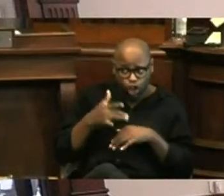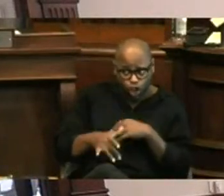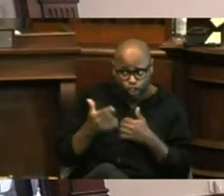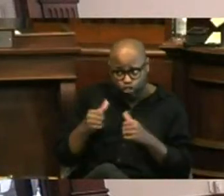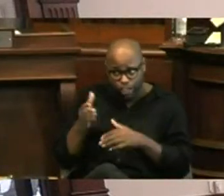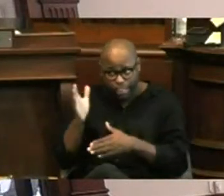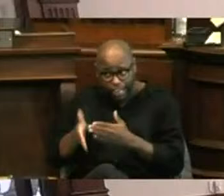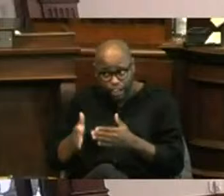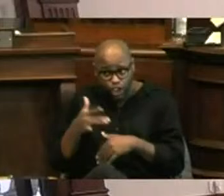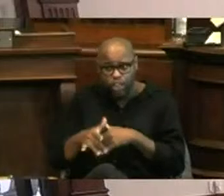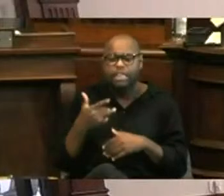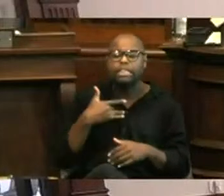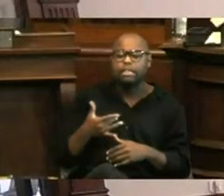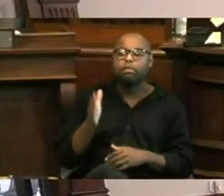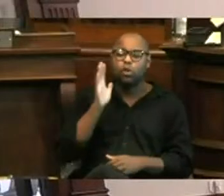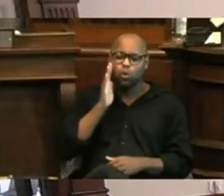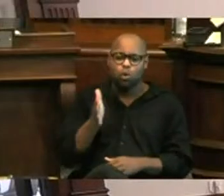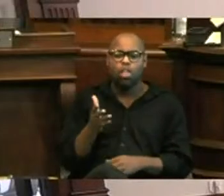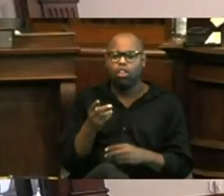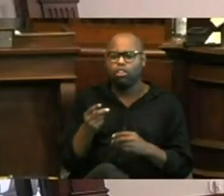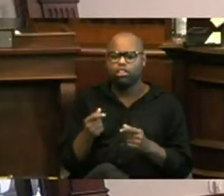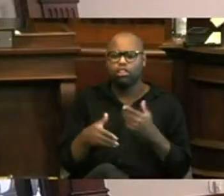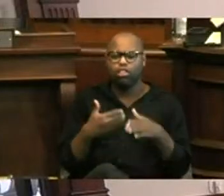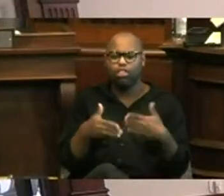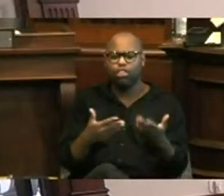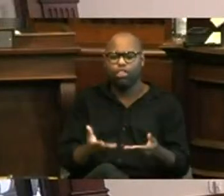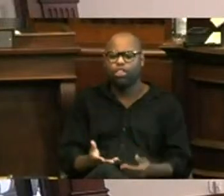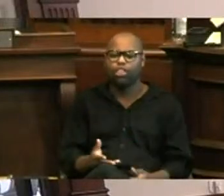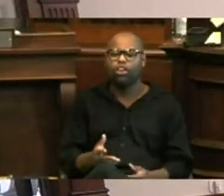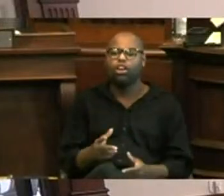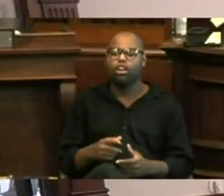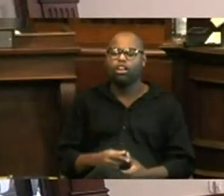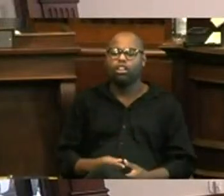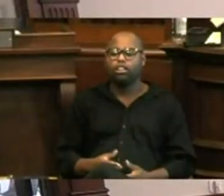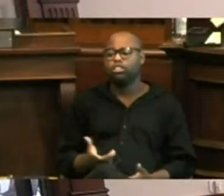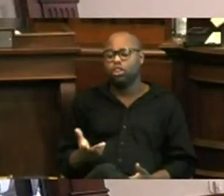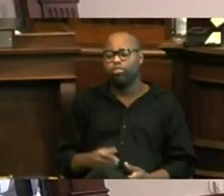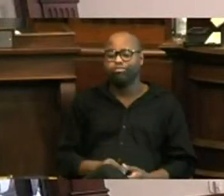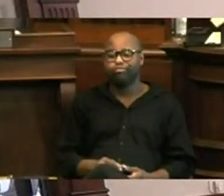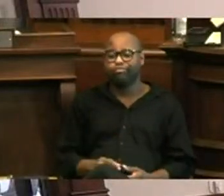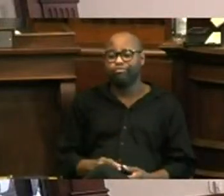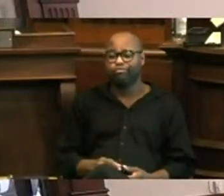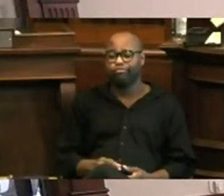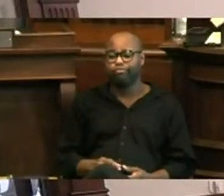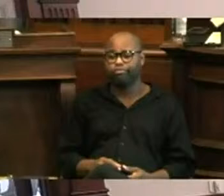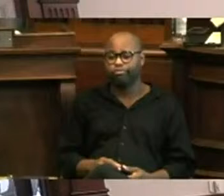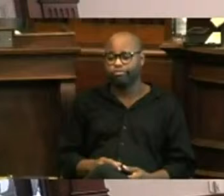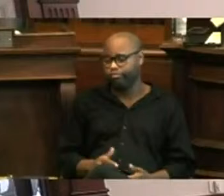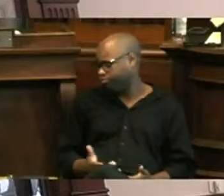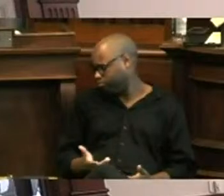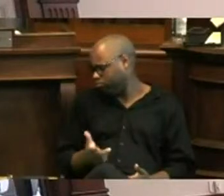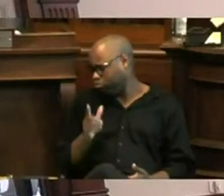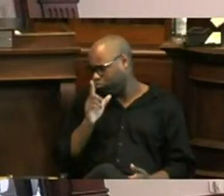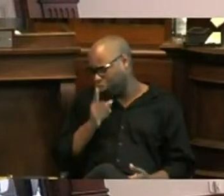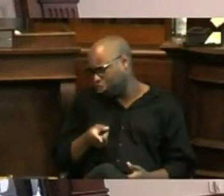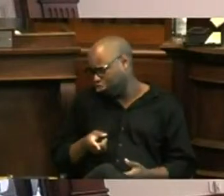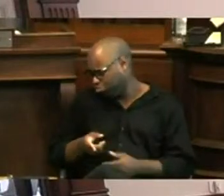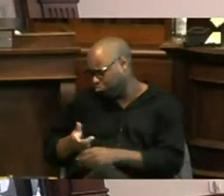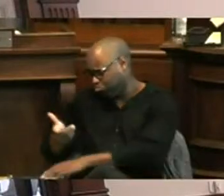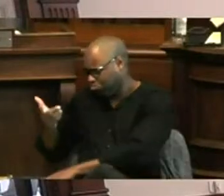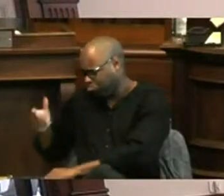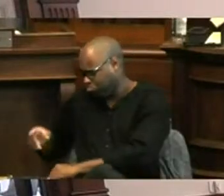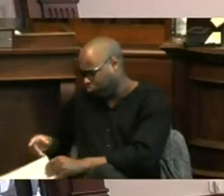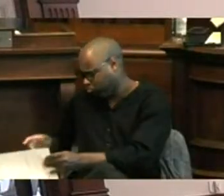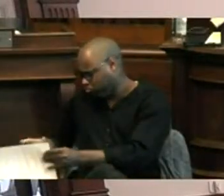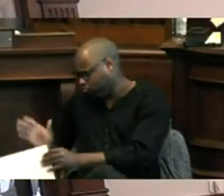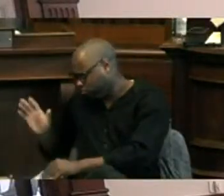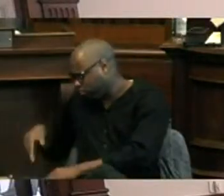meeting with Cameron to talk